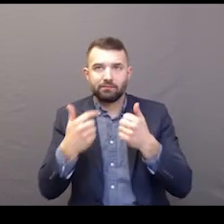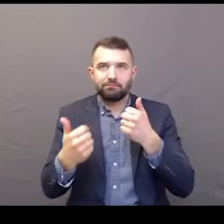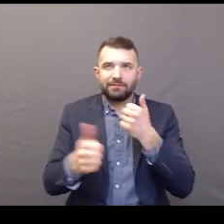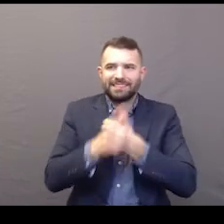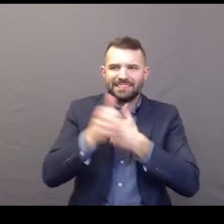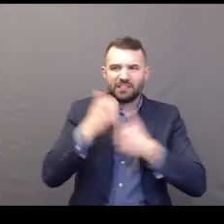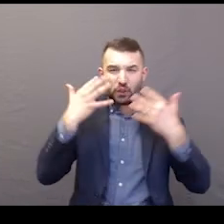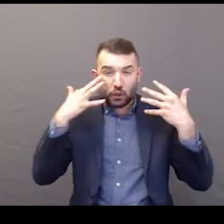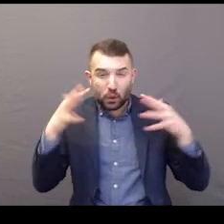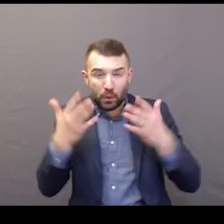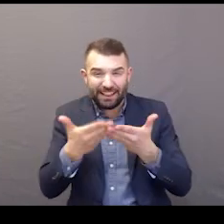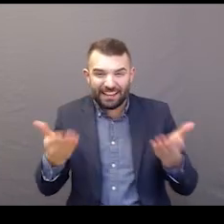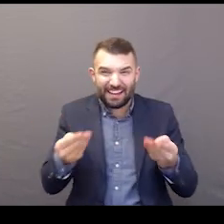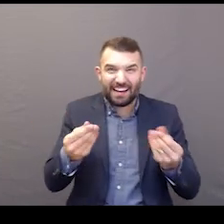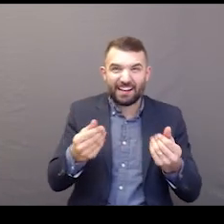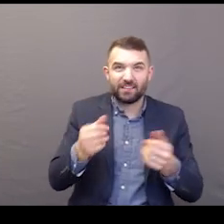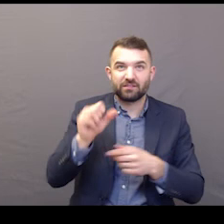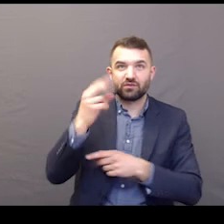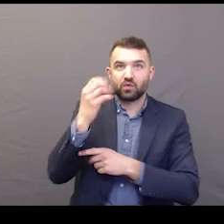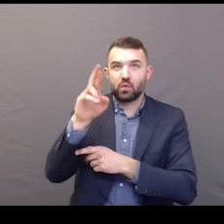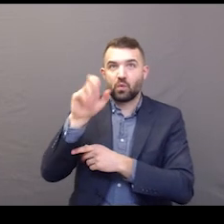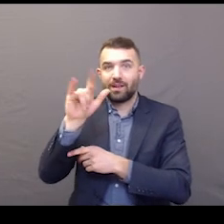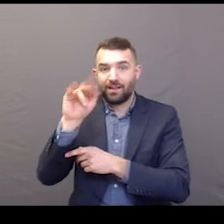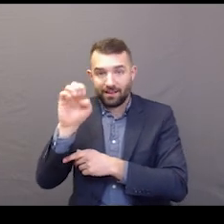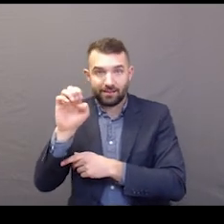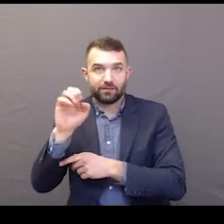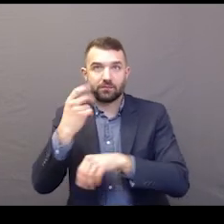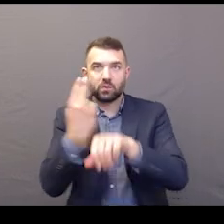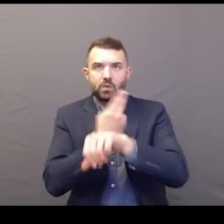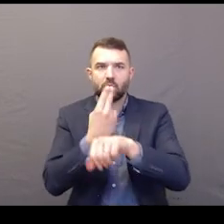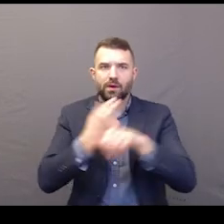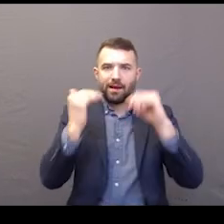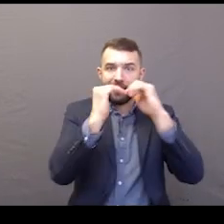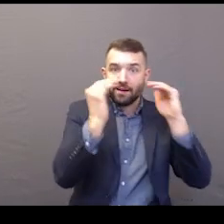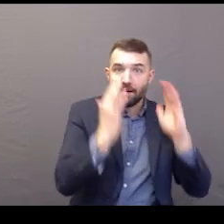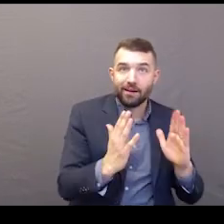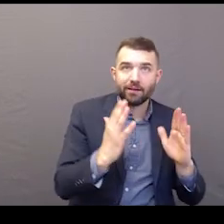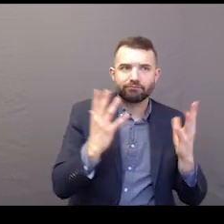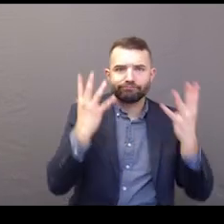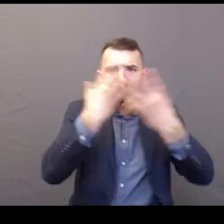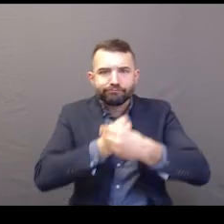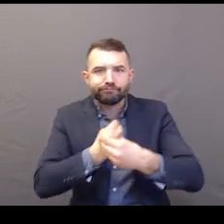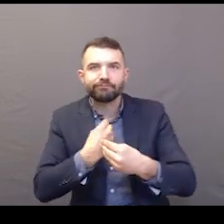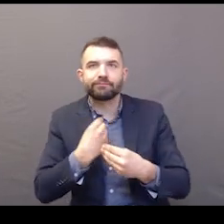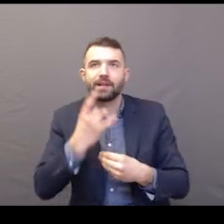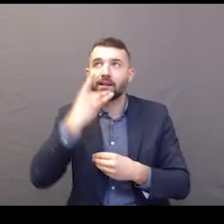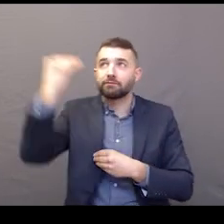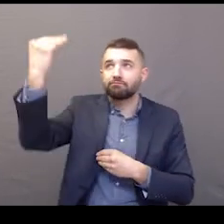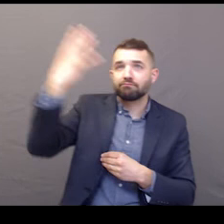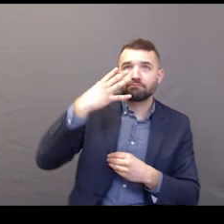land and shoreline use, housing, aesthetics, light and glare, recreation, historic and cultural